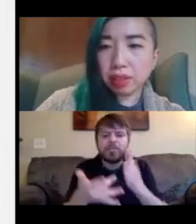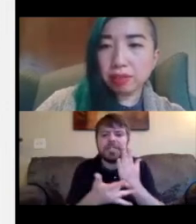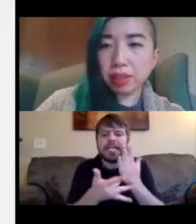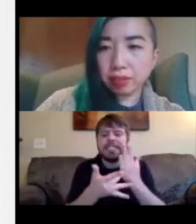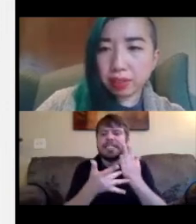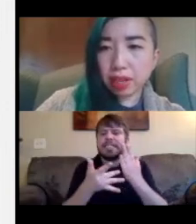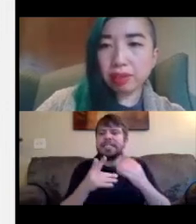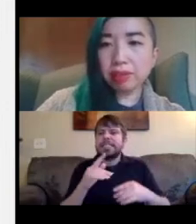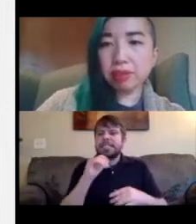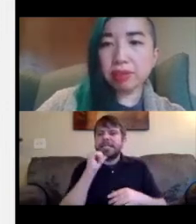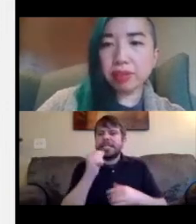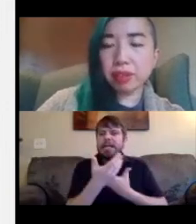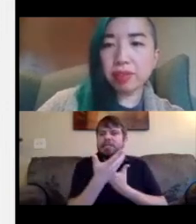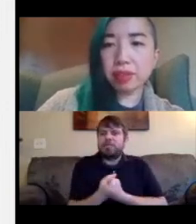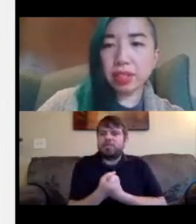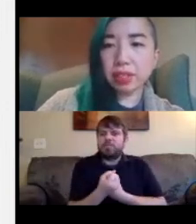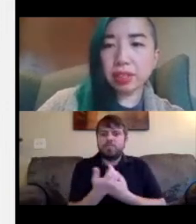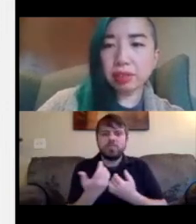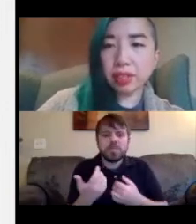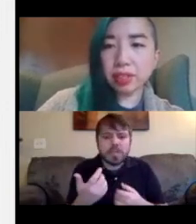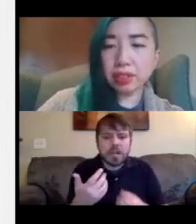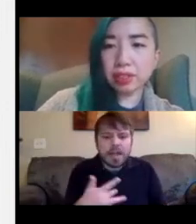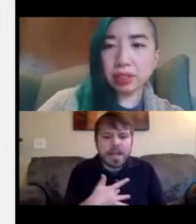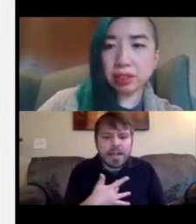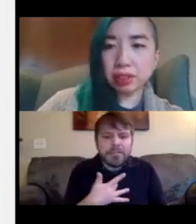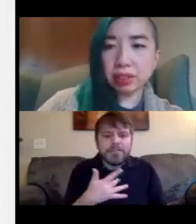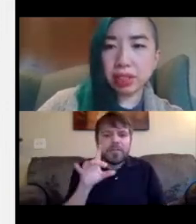fear of death, a felt need to give reasons, uncertainty."